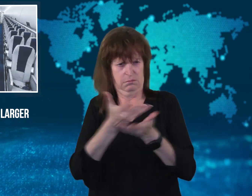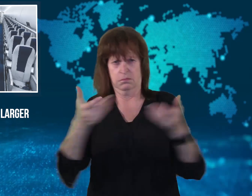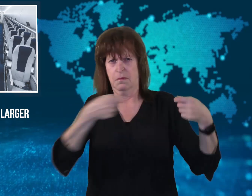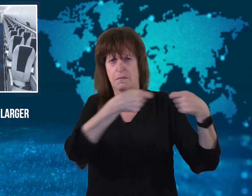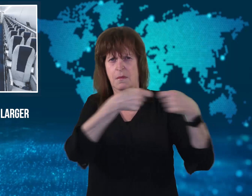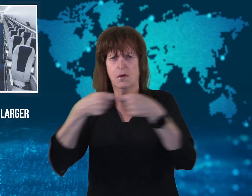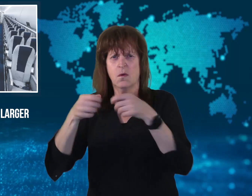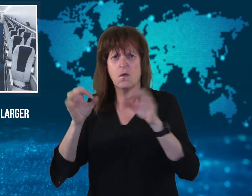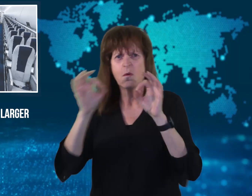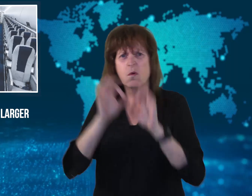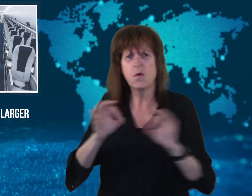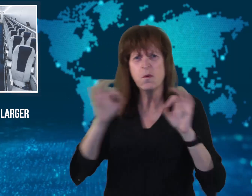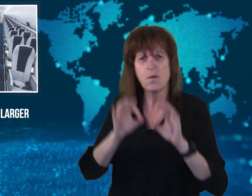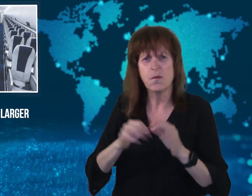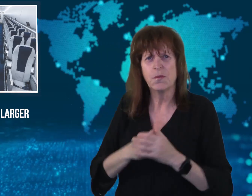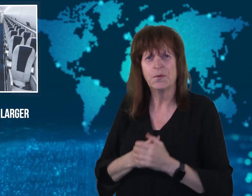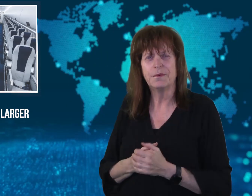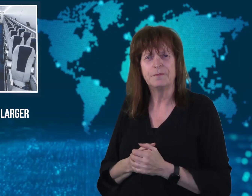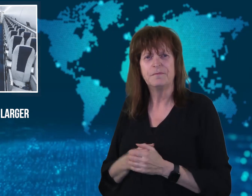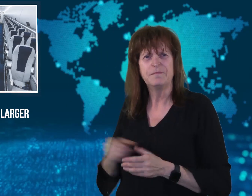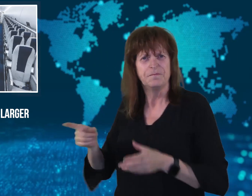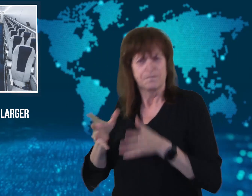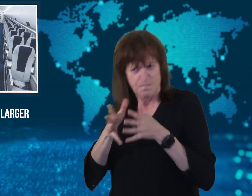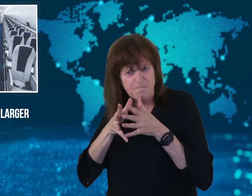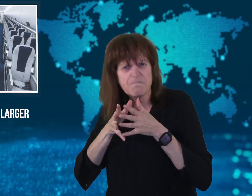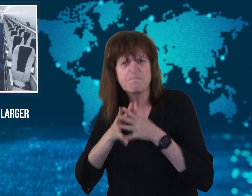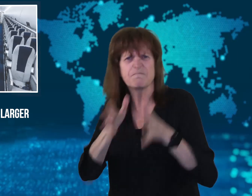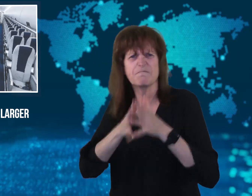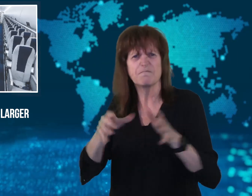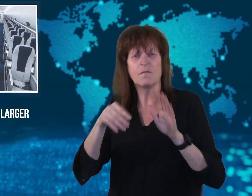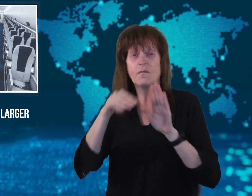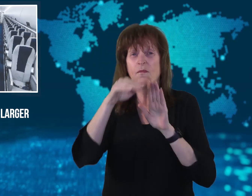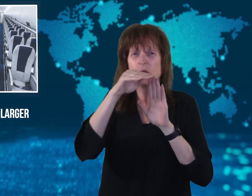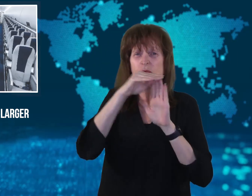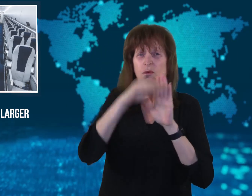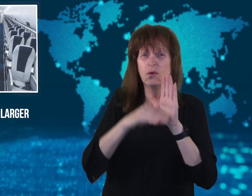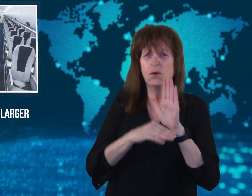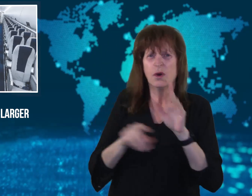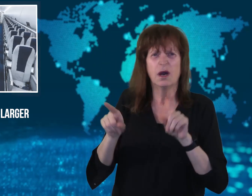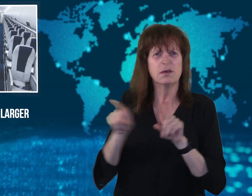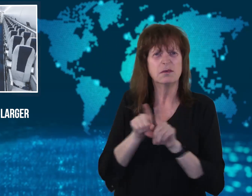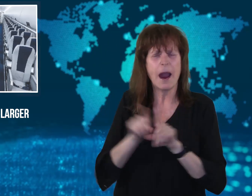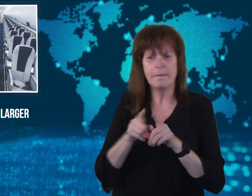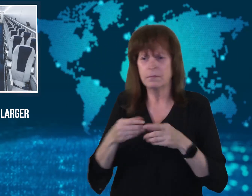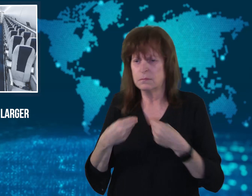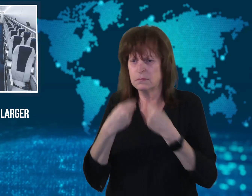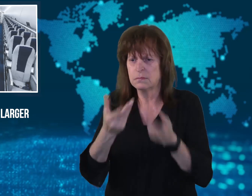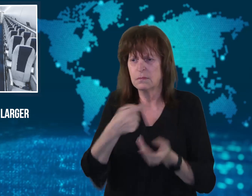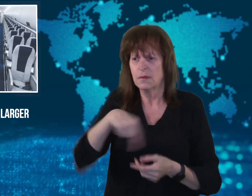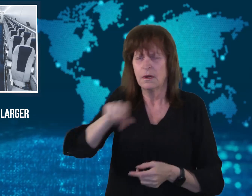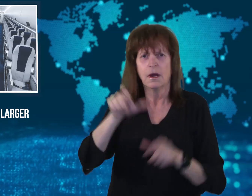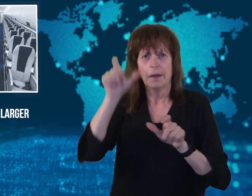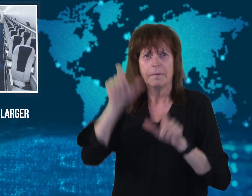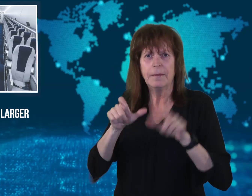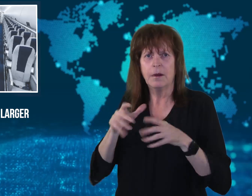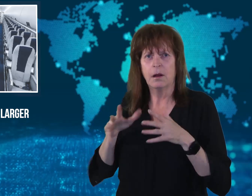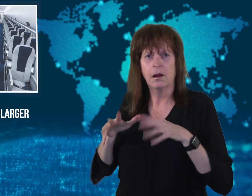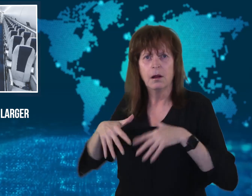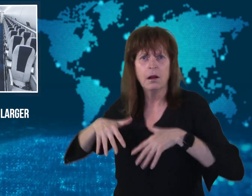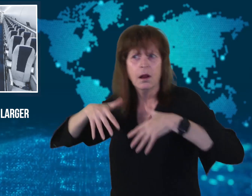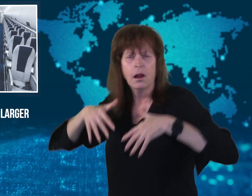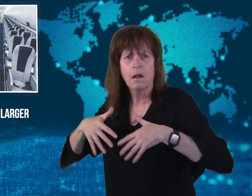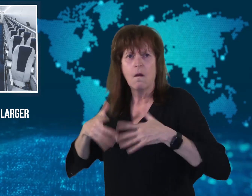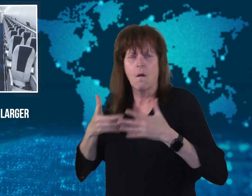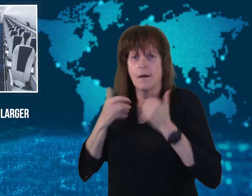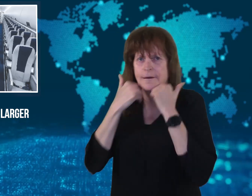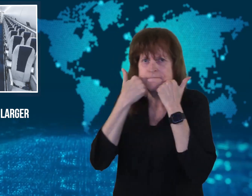They emphasize that the rules generate anxiety and embarrassment of